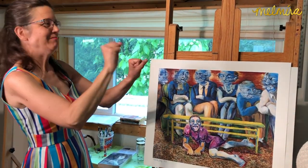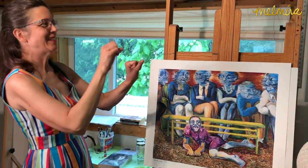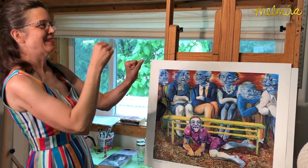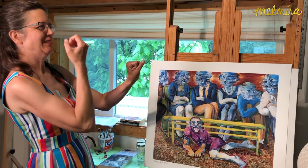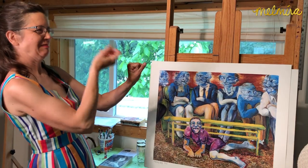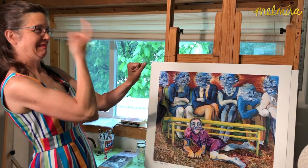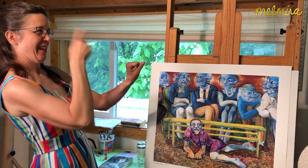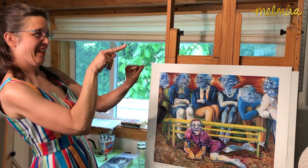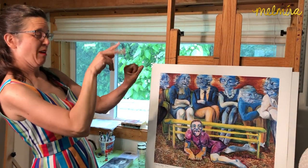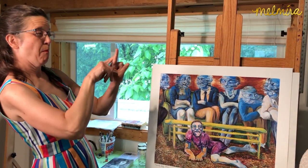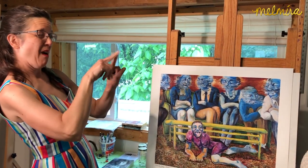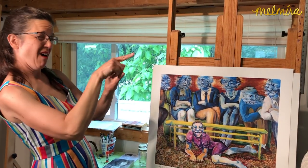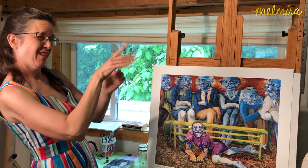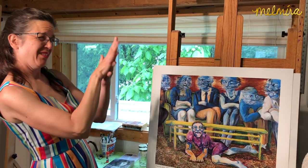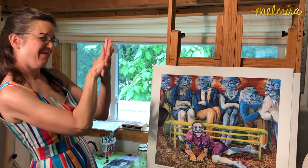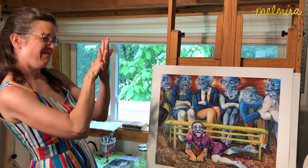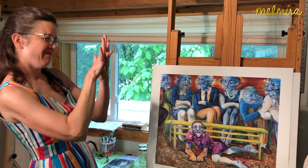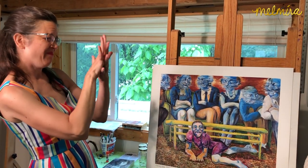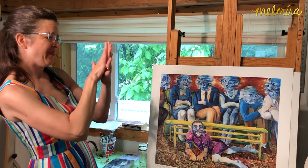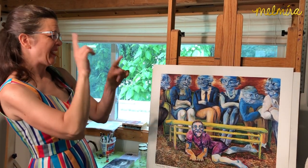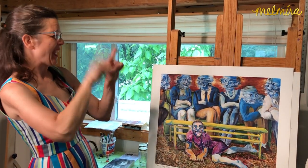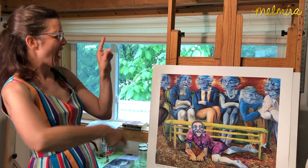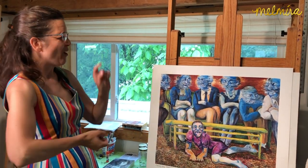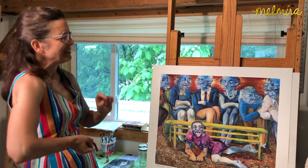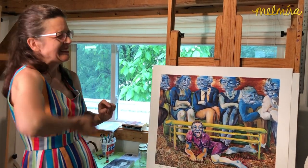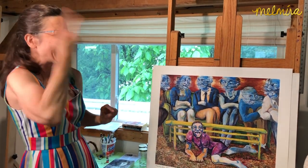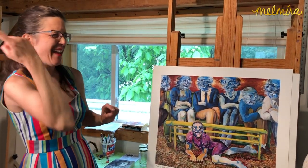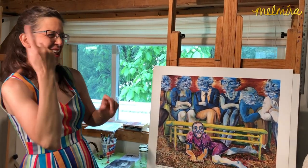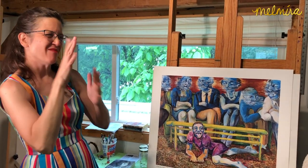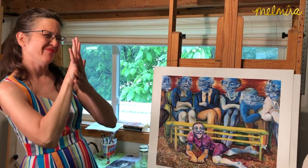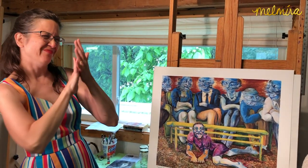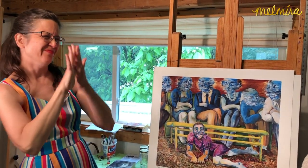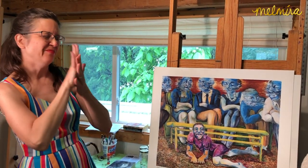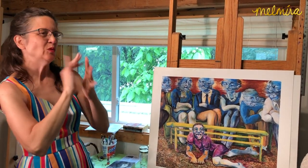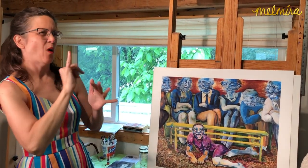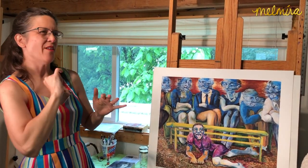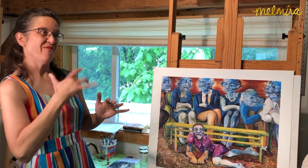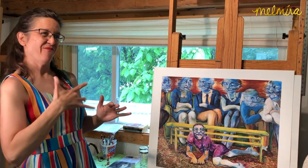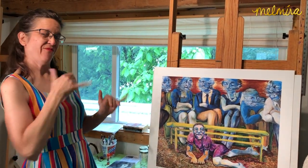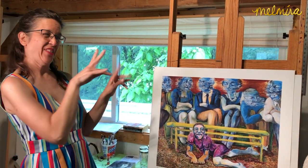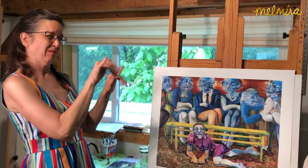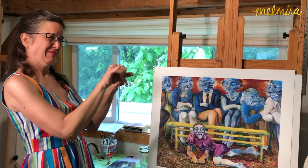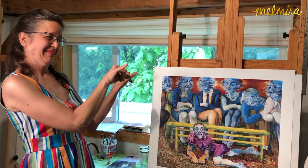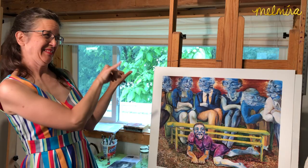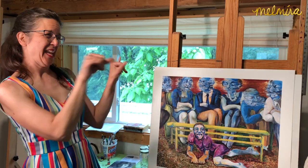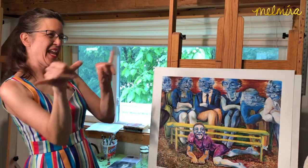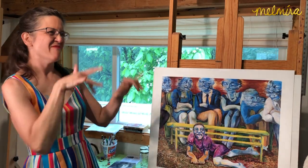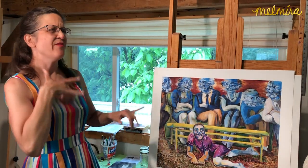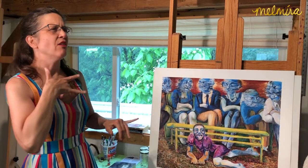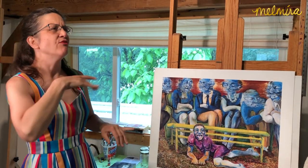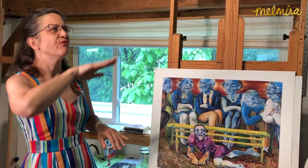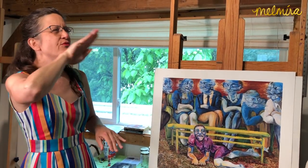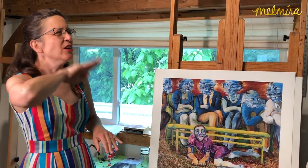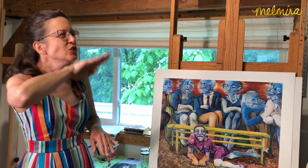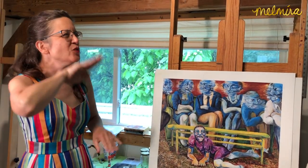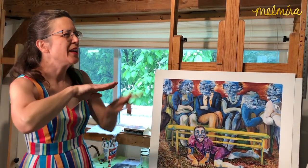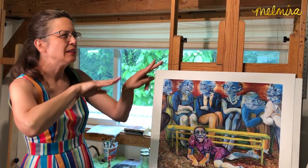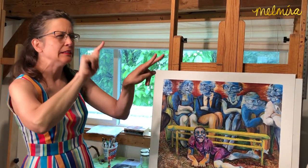until it became clear, but it's still hard to understand. That's why I felt the same with this- the frustrations